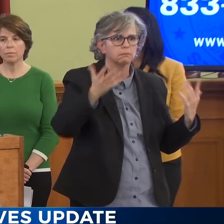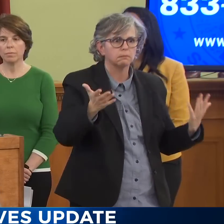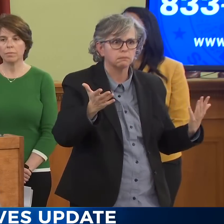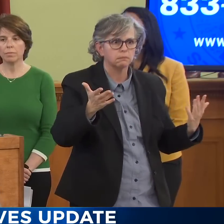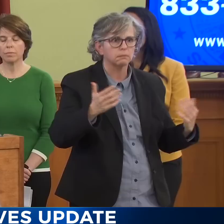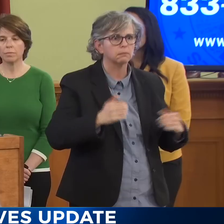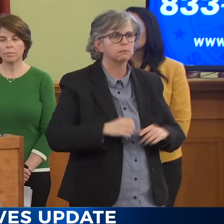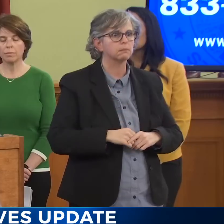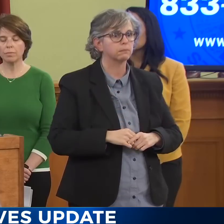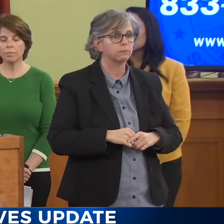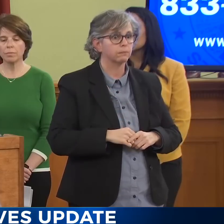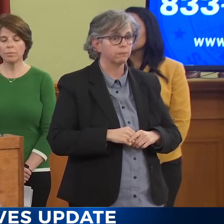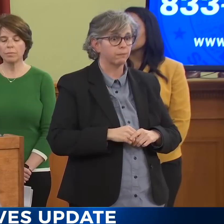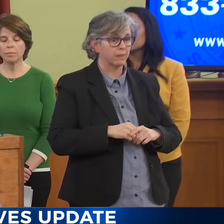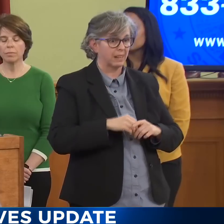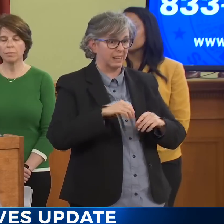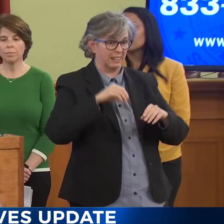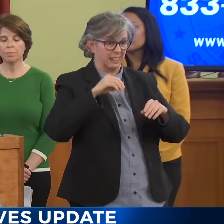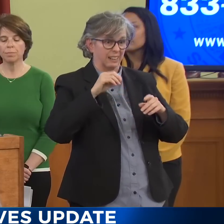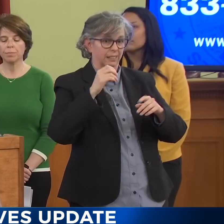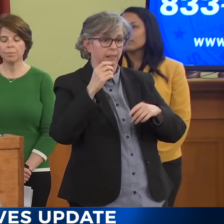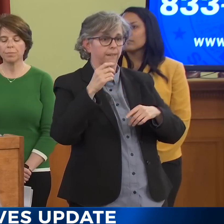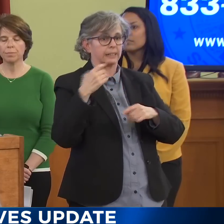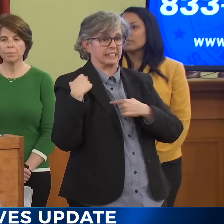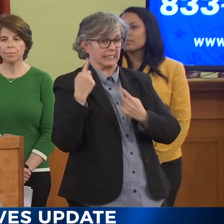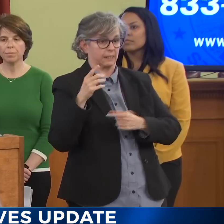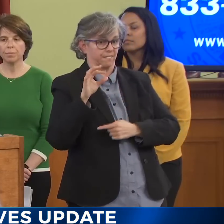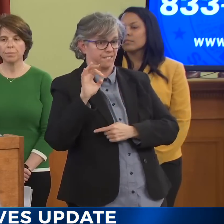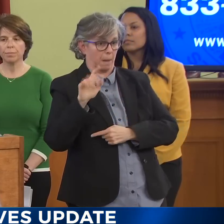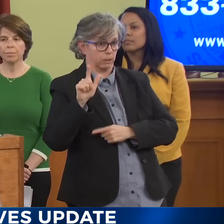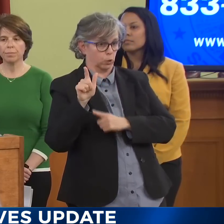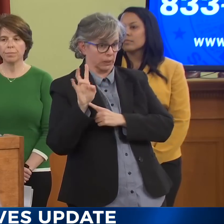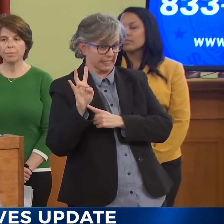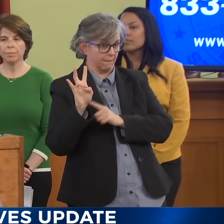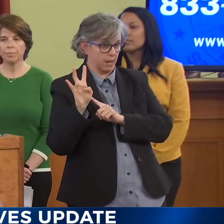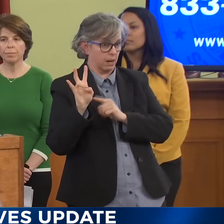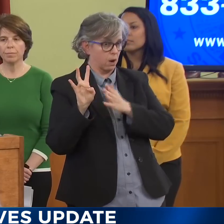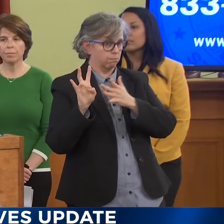CONFIRMED CASES IN OHIO AND STARTED AT ONE MONDAY AND NOW AT 26. THE ILLNESS ONSET RANGES FROM